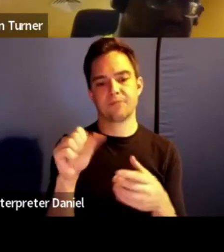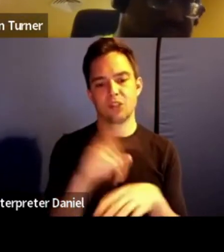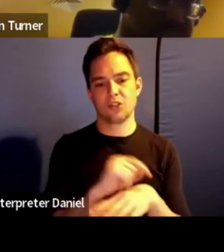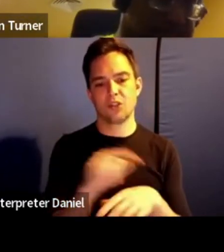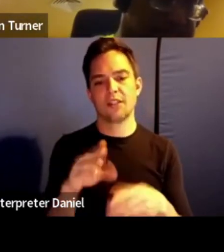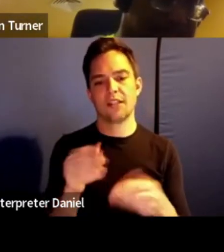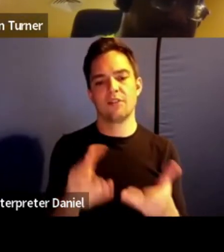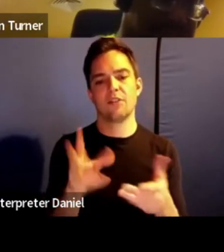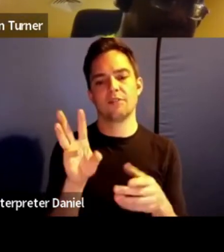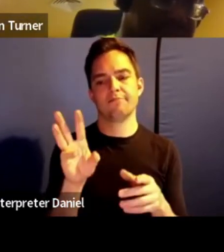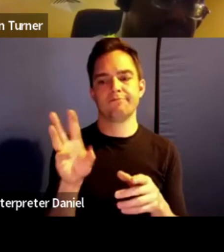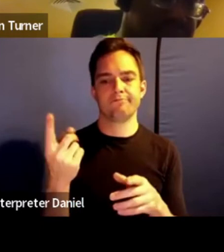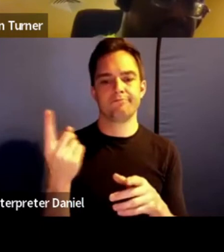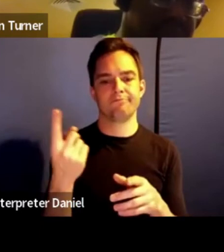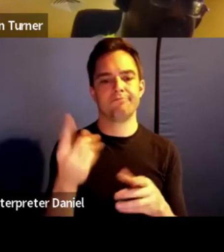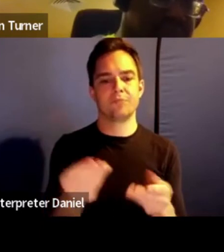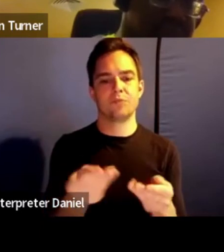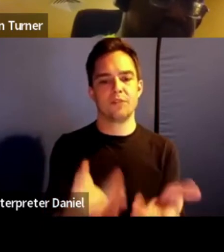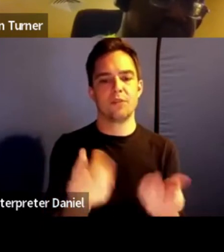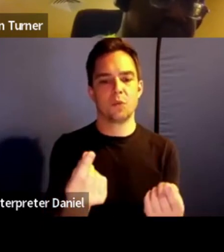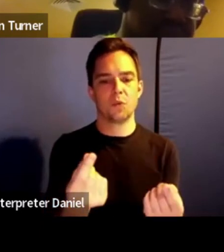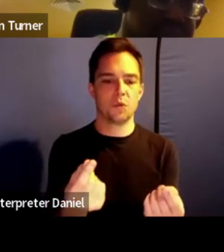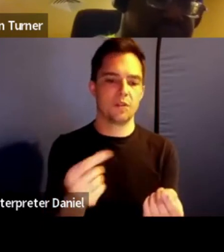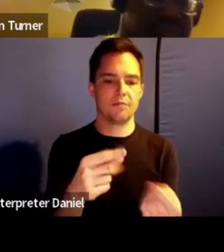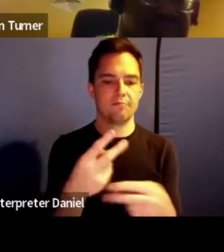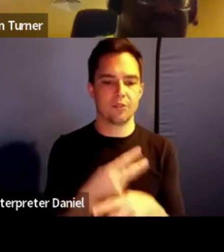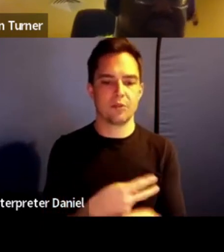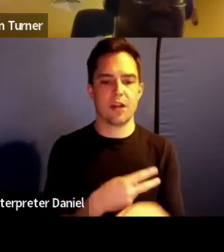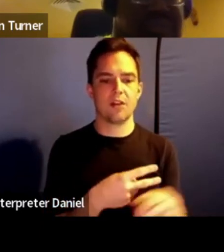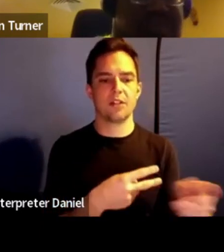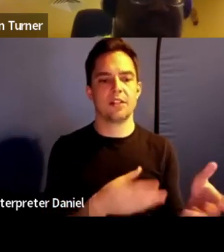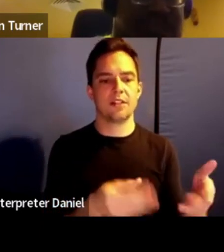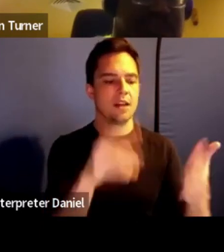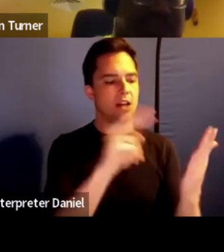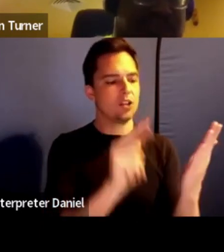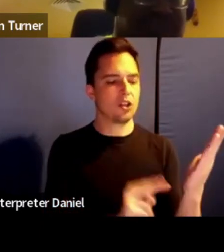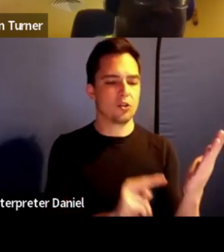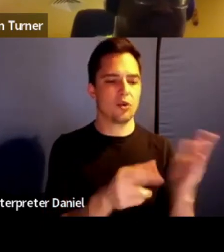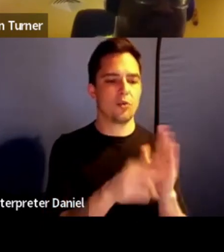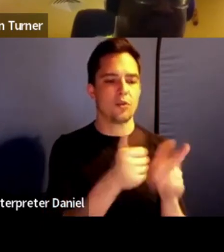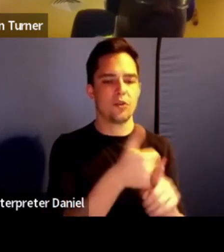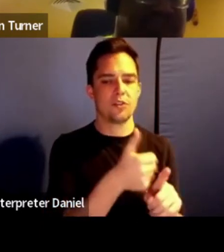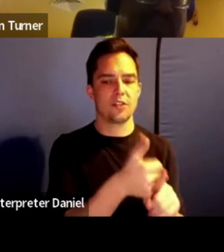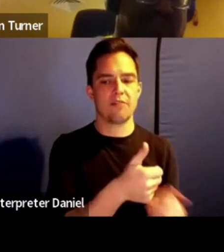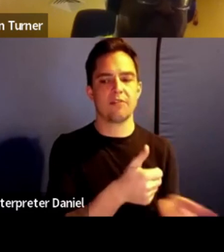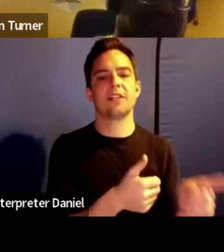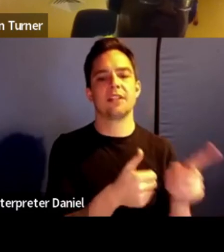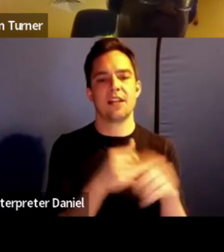and figure it out yourself, and then get back to them and tell them which one you want. And it's the plan. But a support broker maybe would be more the